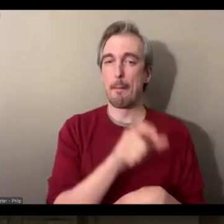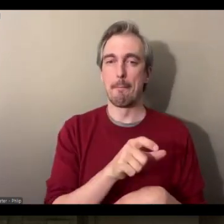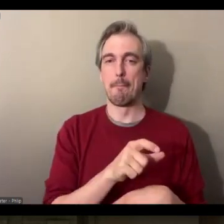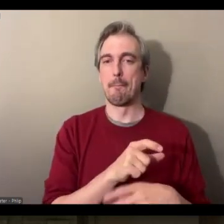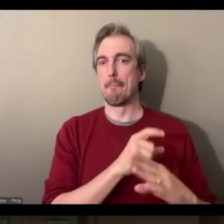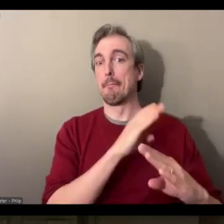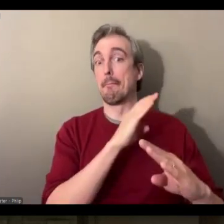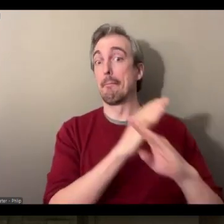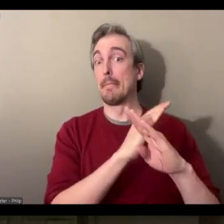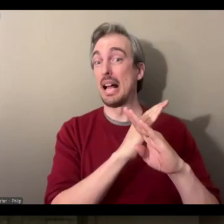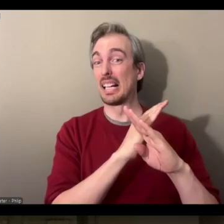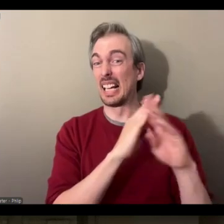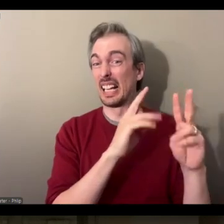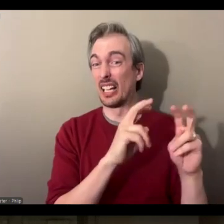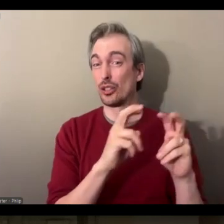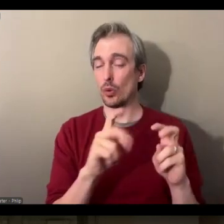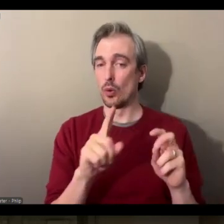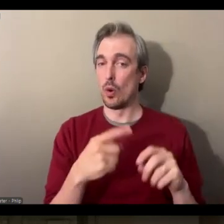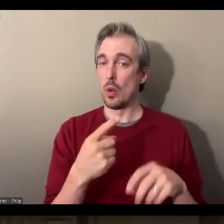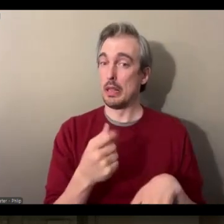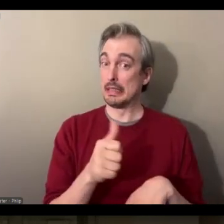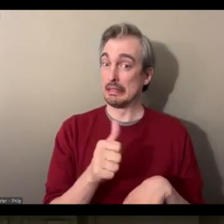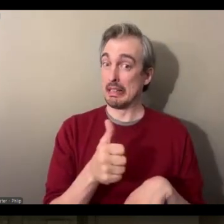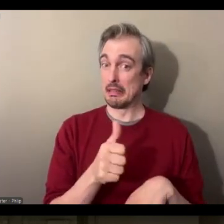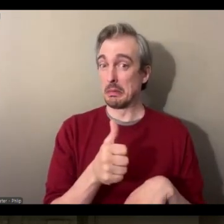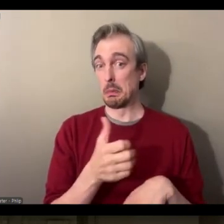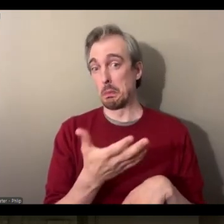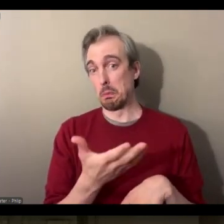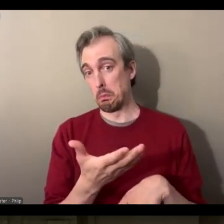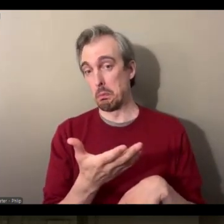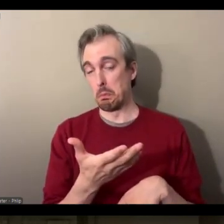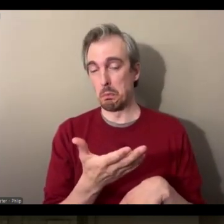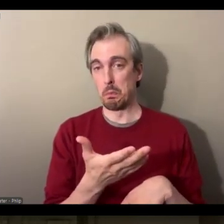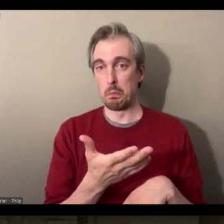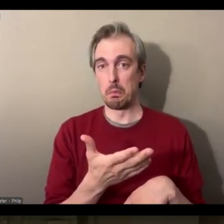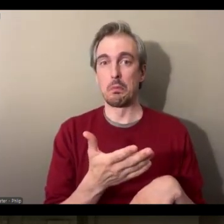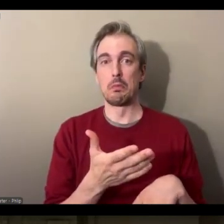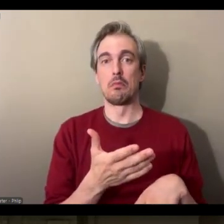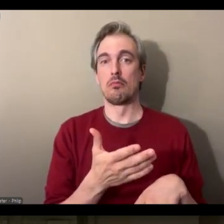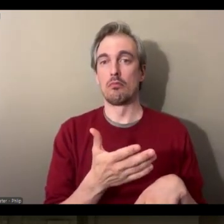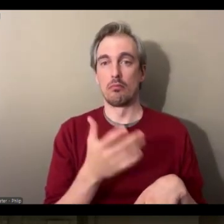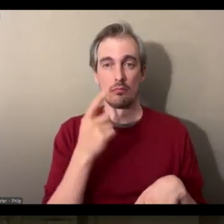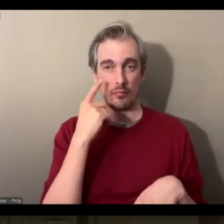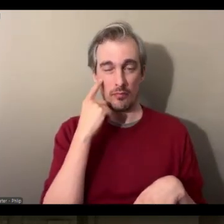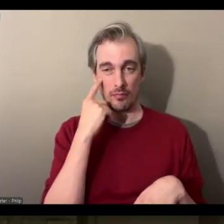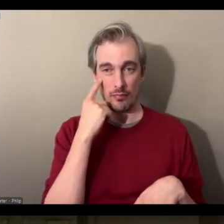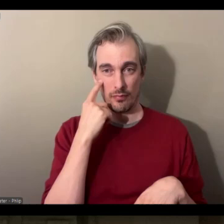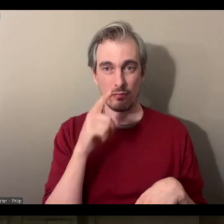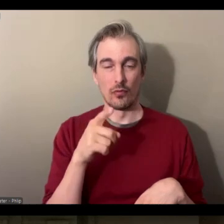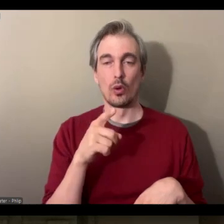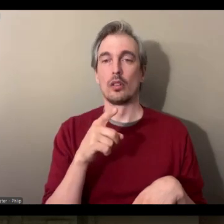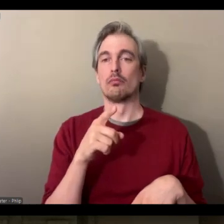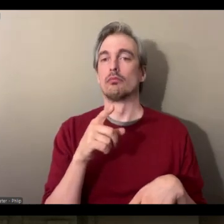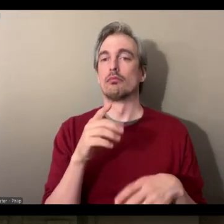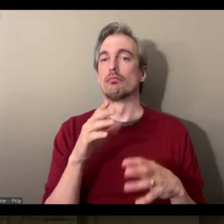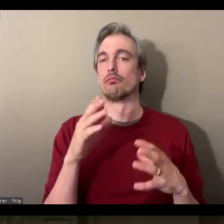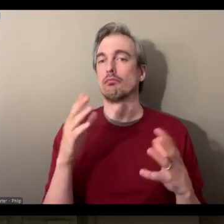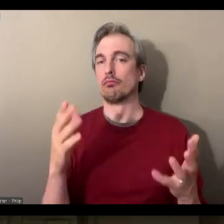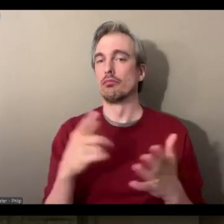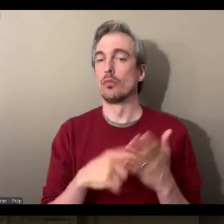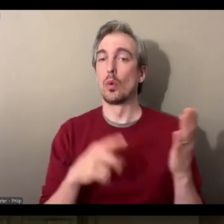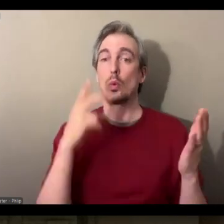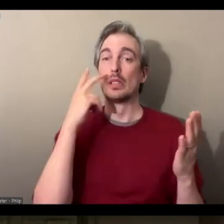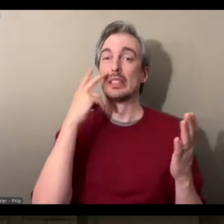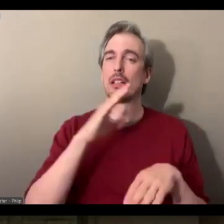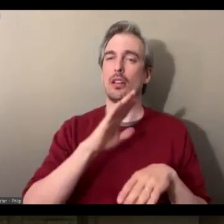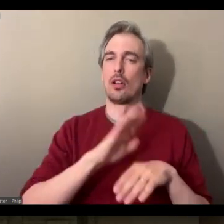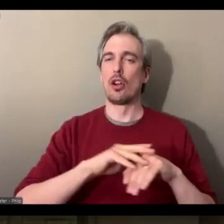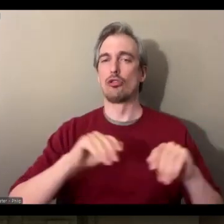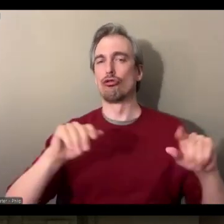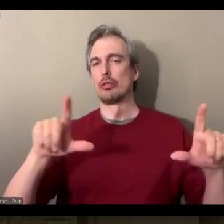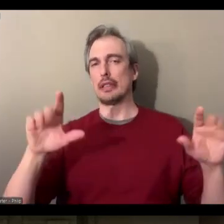high. And just for the folks... In terms of what we're seeing on the screen... The graph is showing